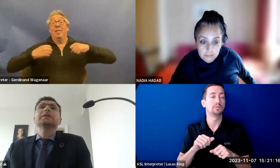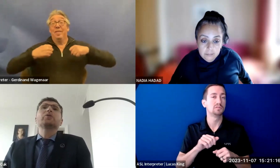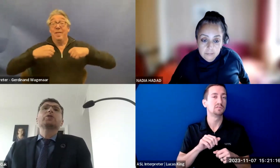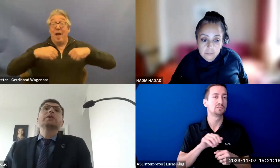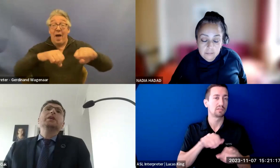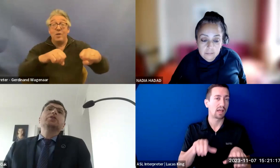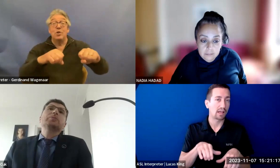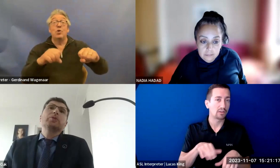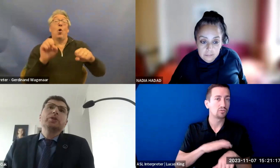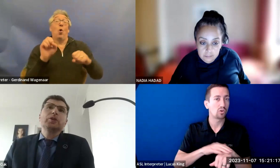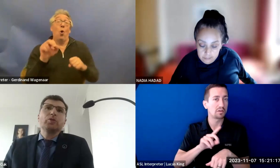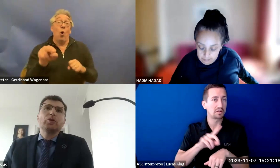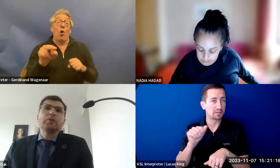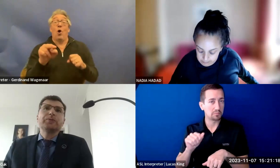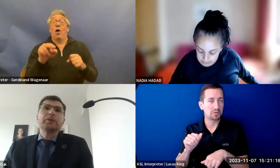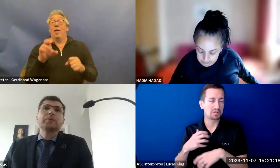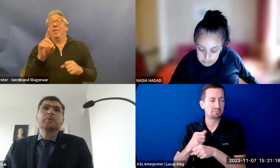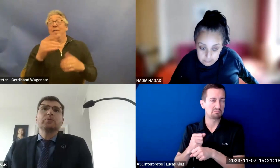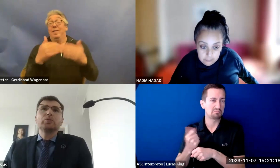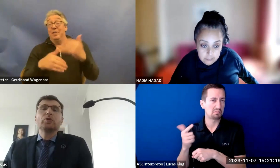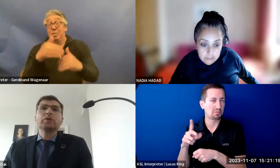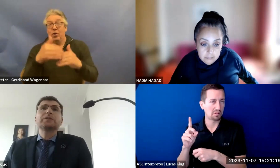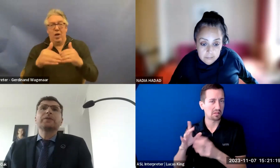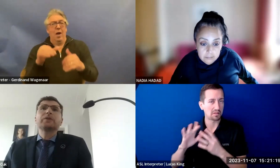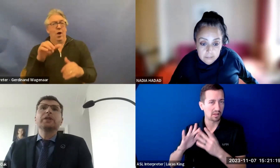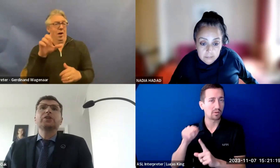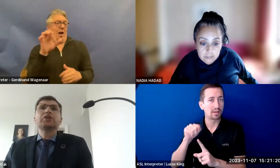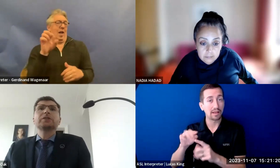is a coordination body of donors, foundations,